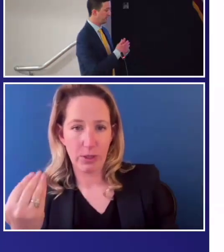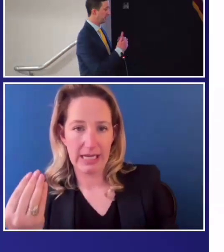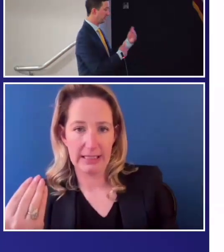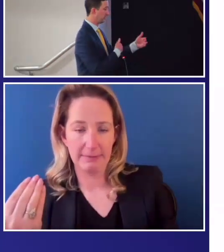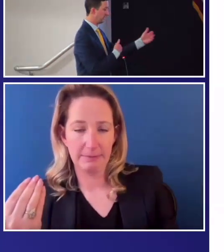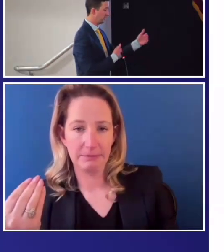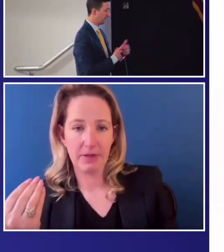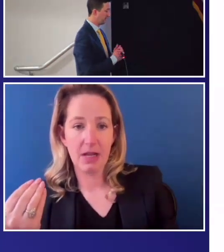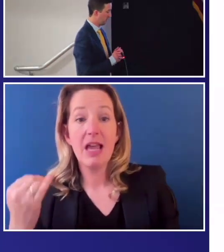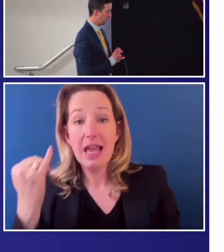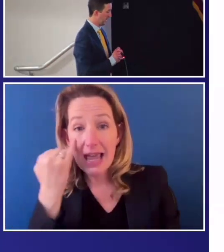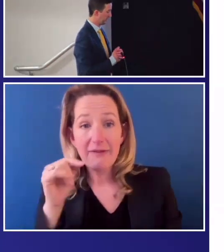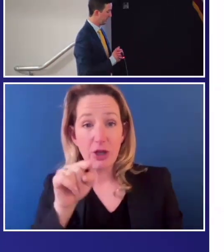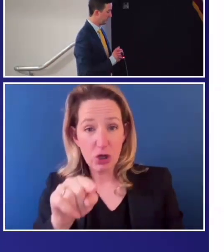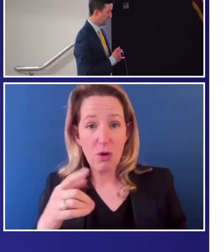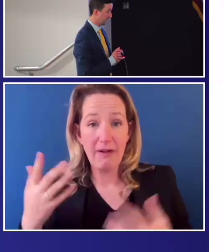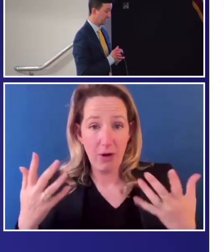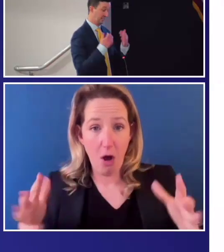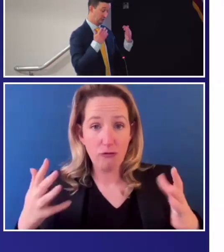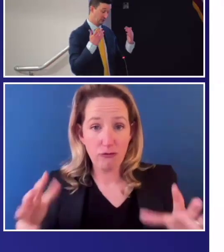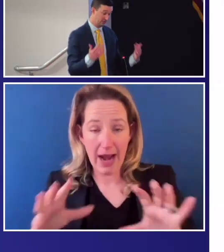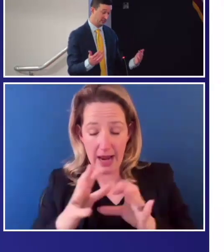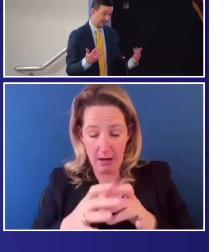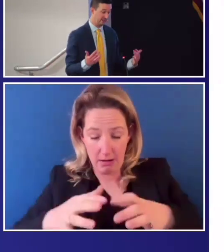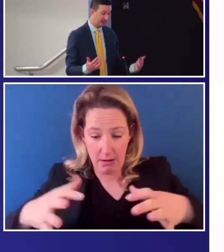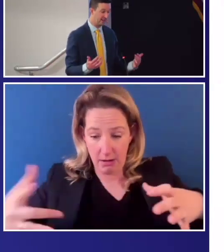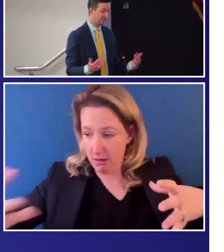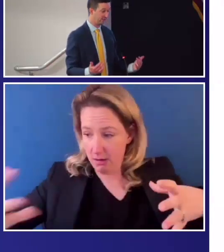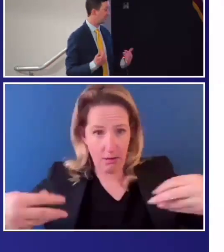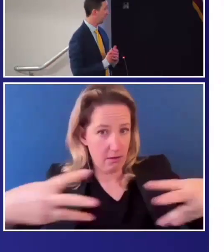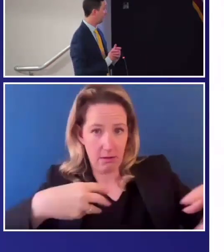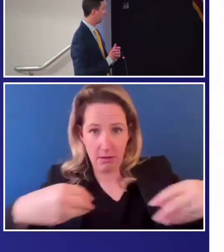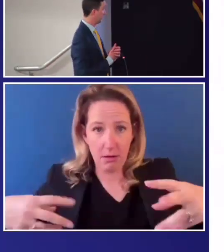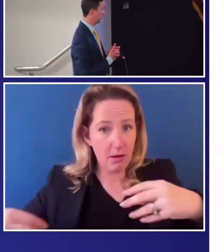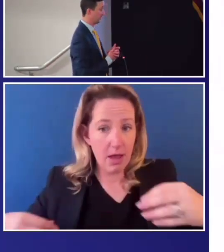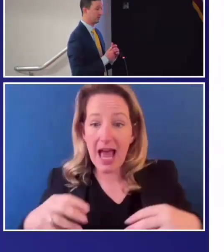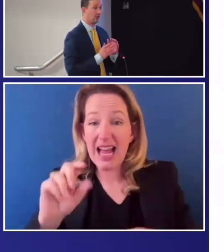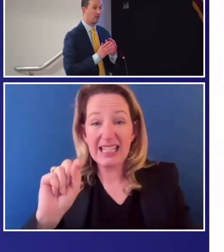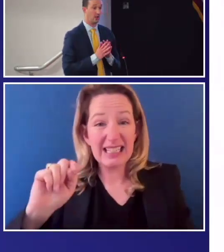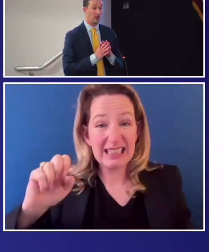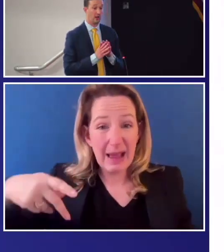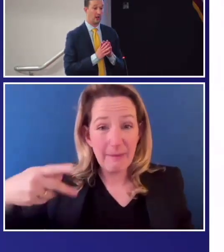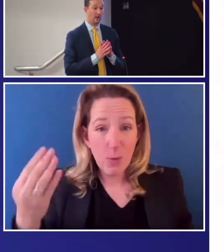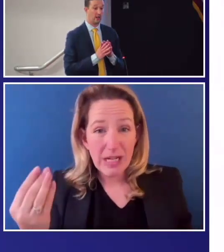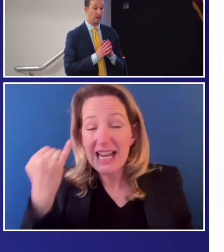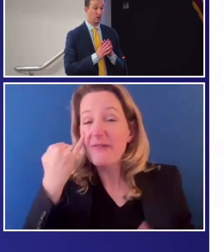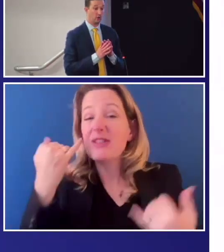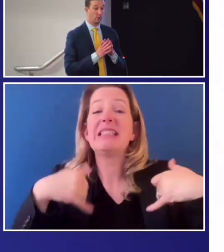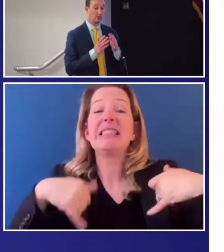you've done this 14-step cohort aggregation process, and you still haven't gotten to 30 Title IV completers, you would --